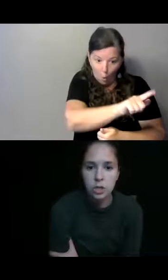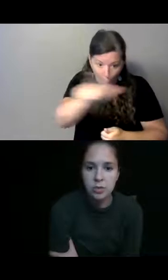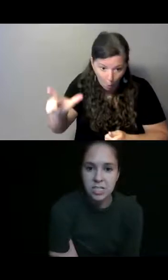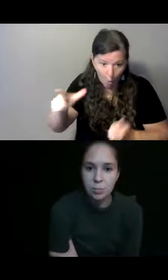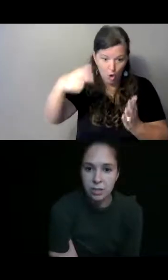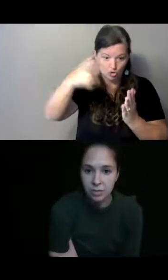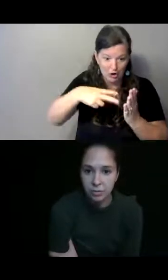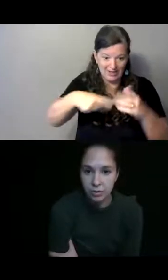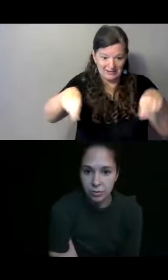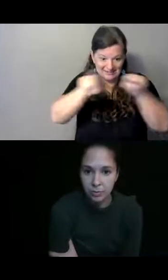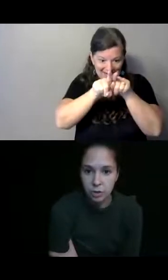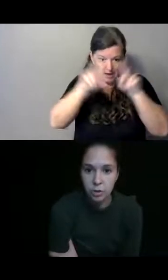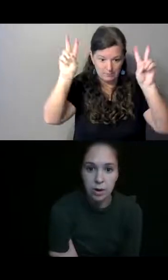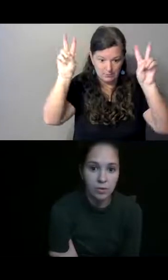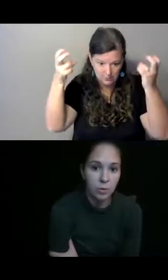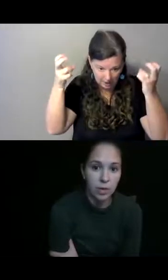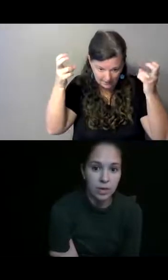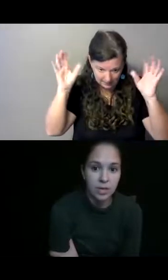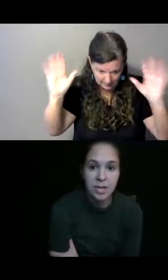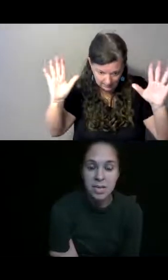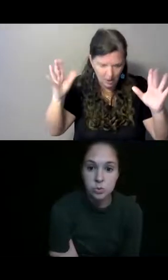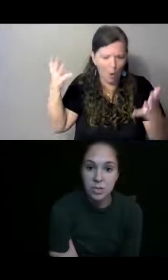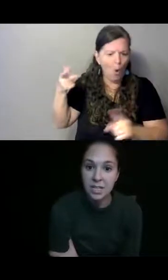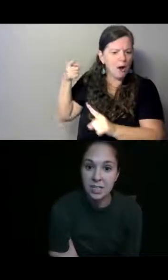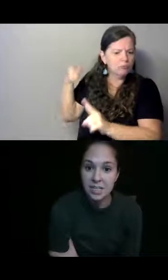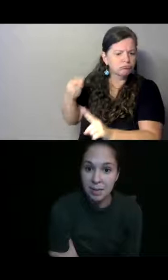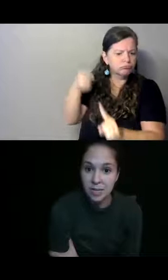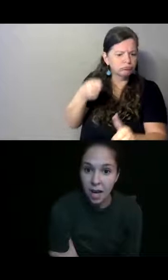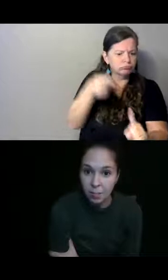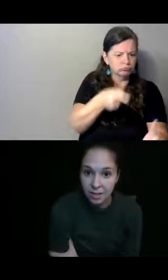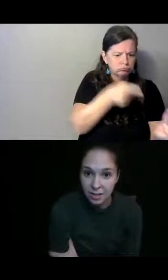You'll debrief. You know, everyone is reading the same topic.